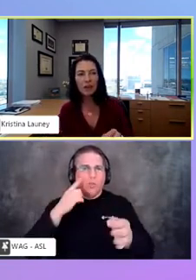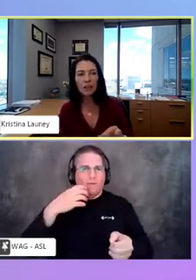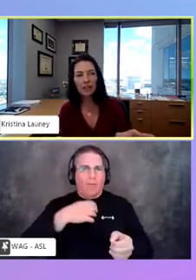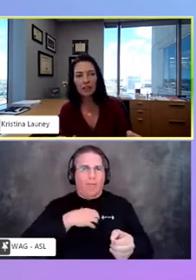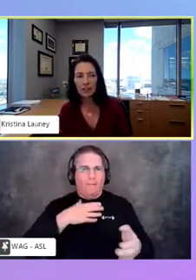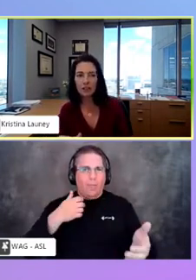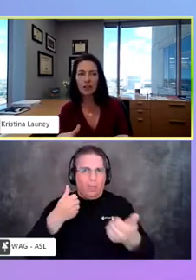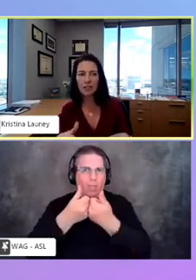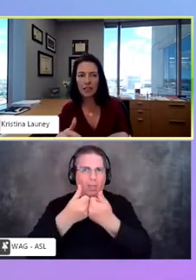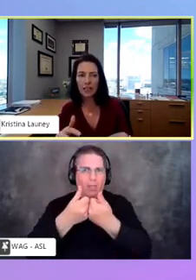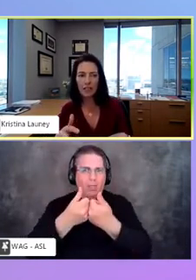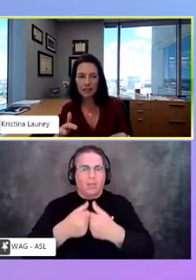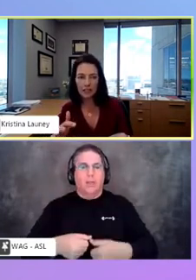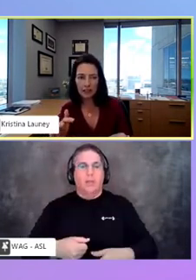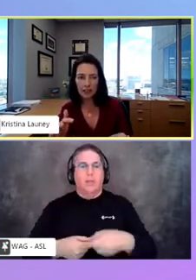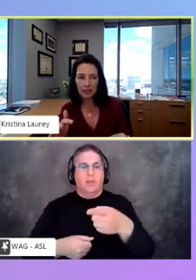the circuit decisions we have,